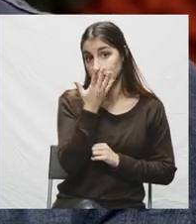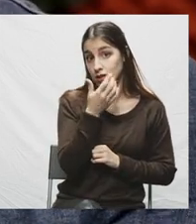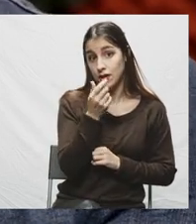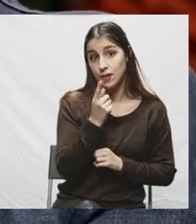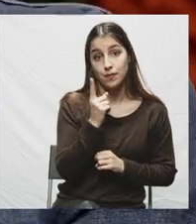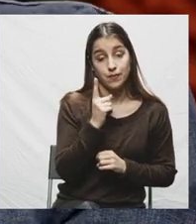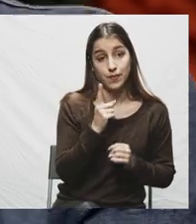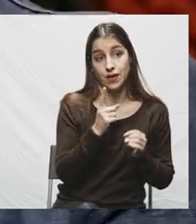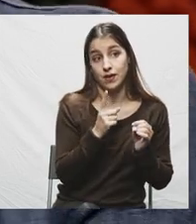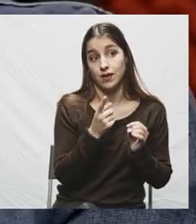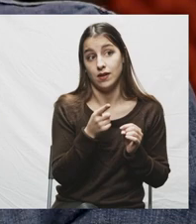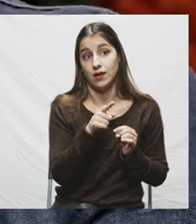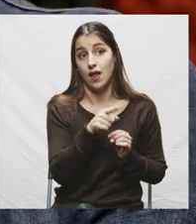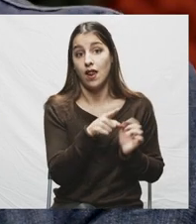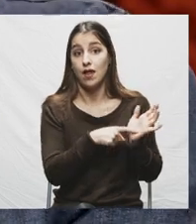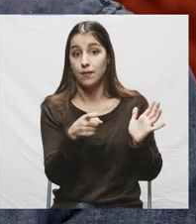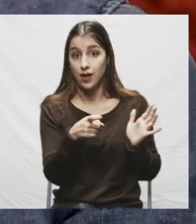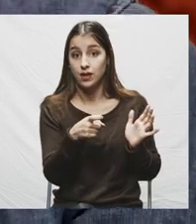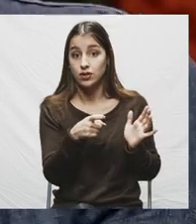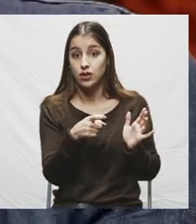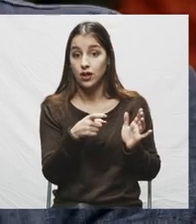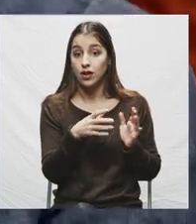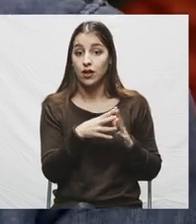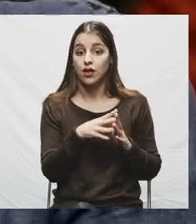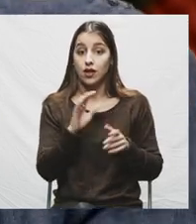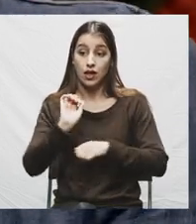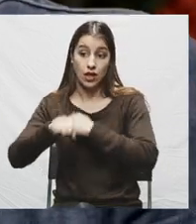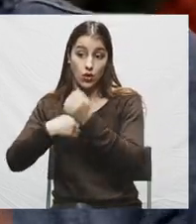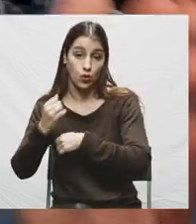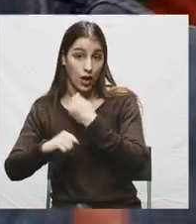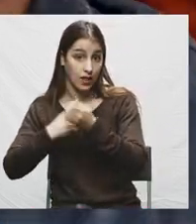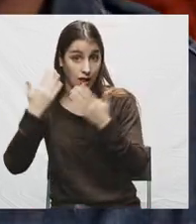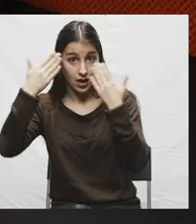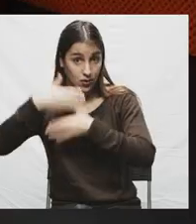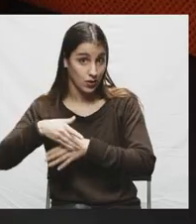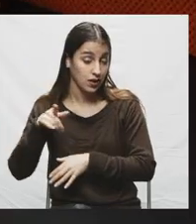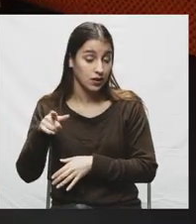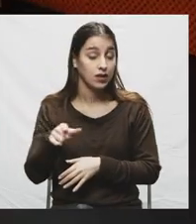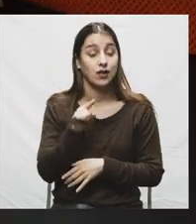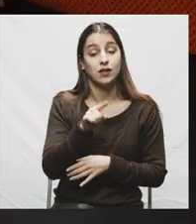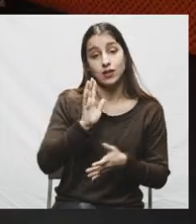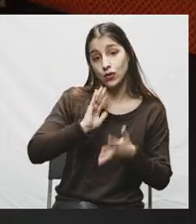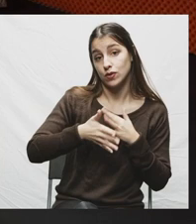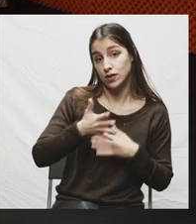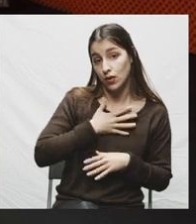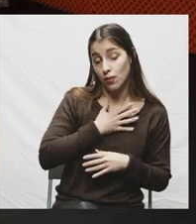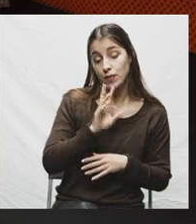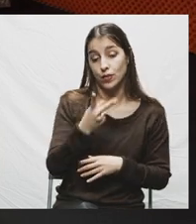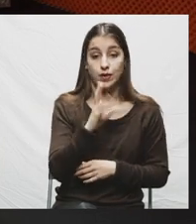and in the evening I was doing "Bonjour Madame" with Alain, in Holland. And on top of that, switching countries!